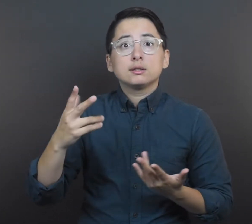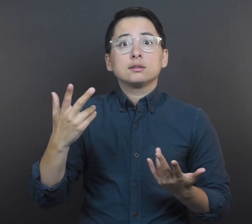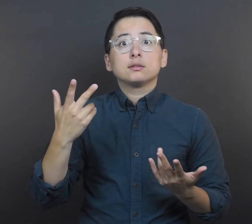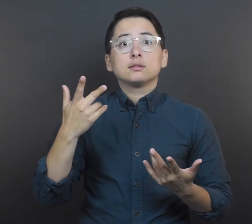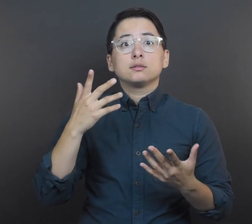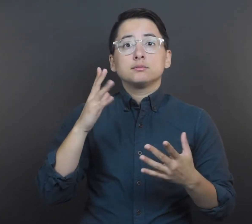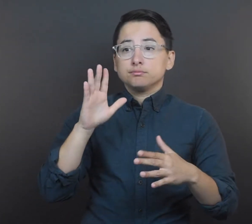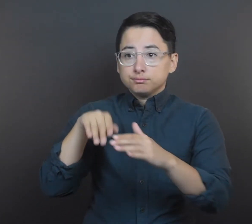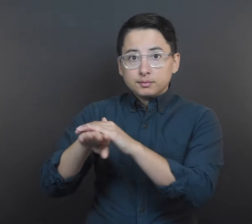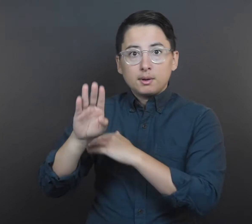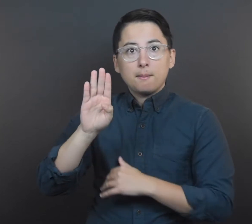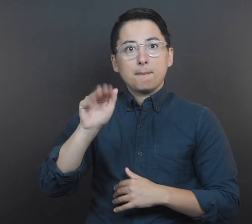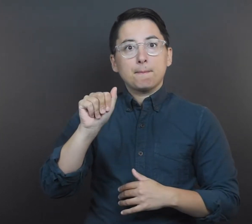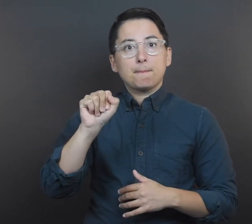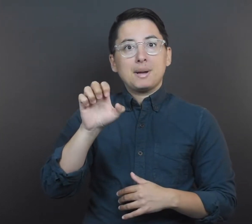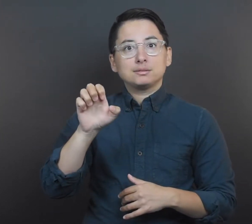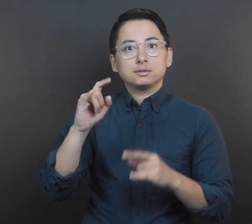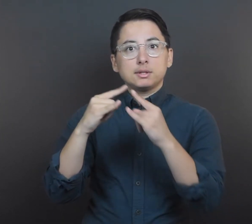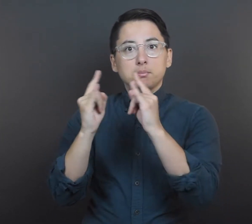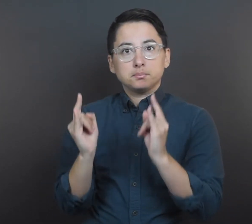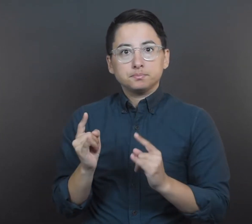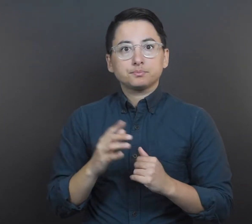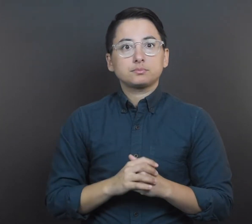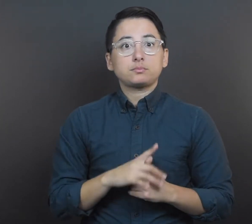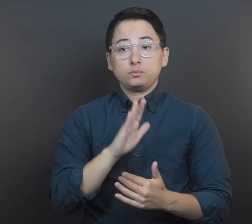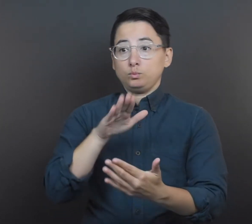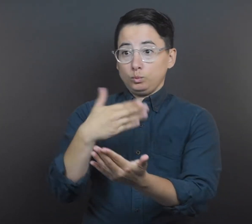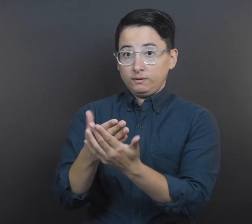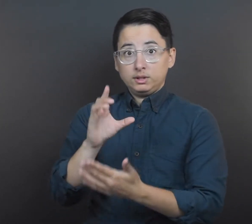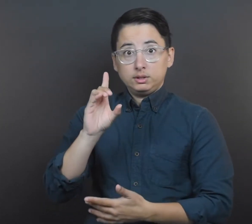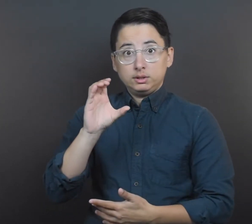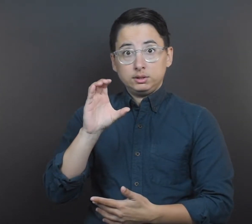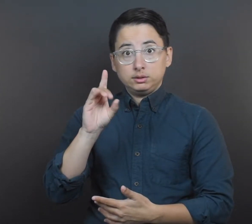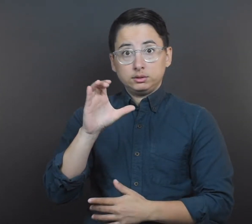I checked-in and proceed to our base camp.